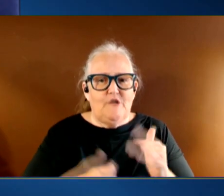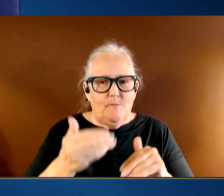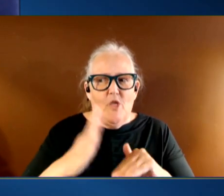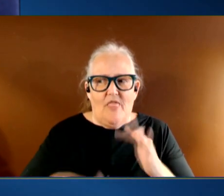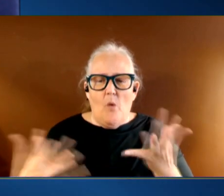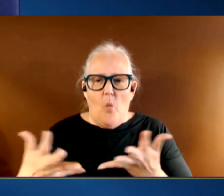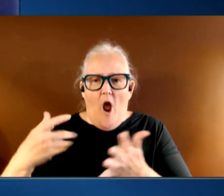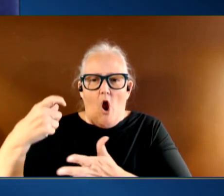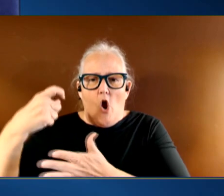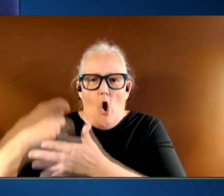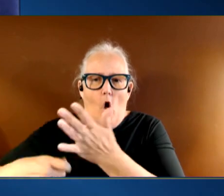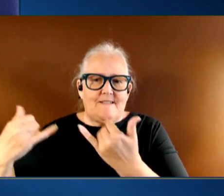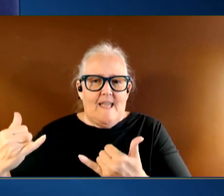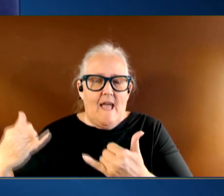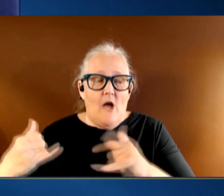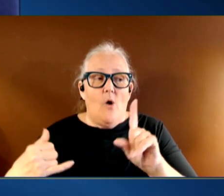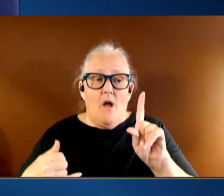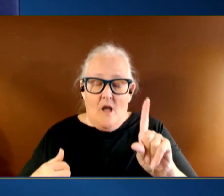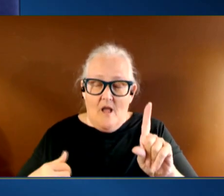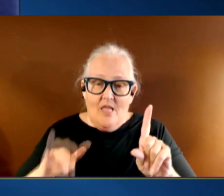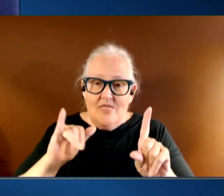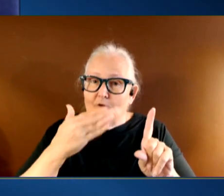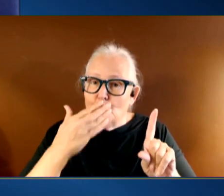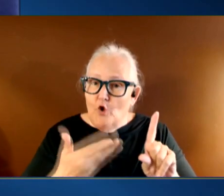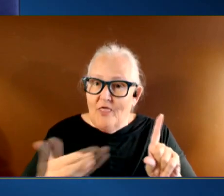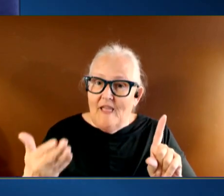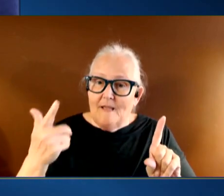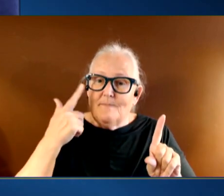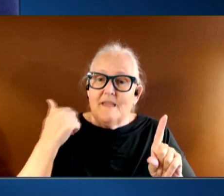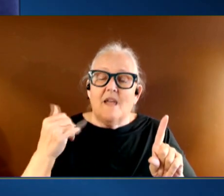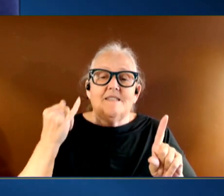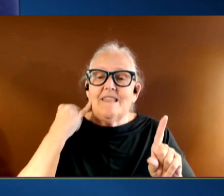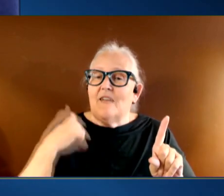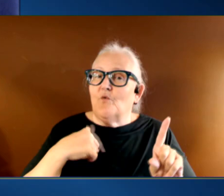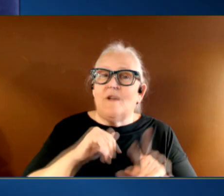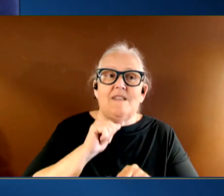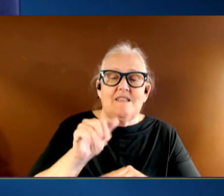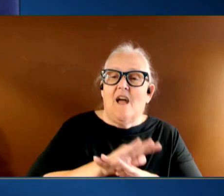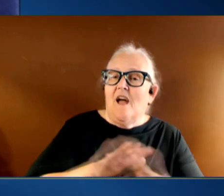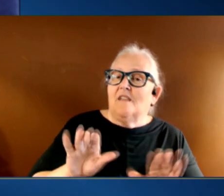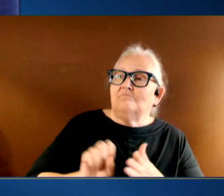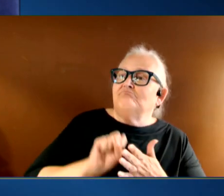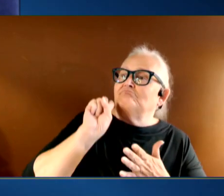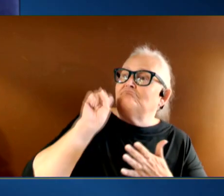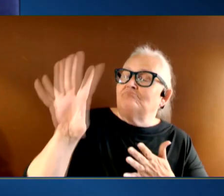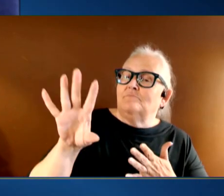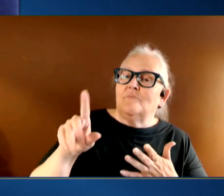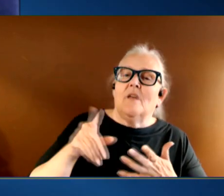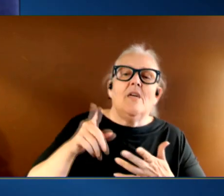is because without our voices, the true cost of sickle cell disease was not captured. And so,